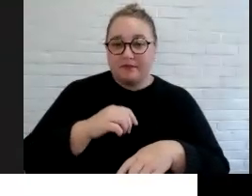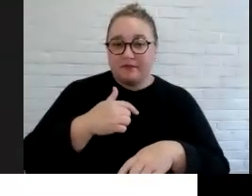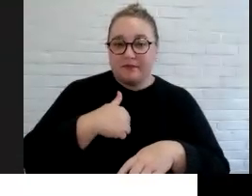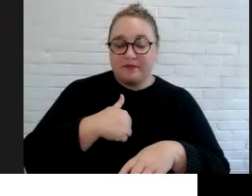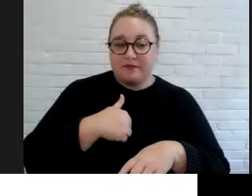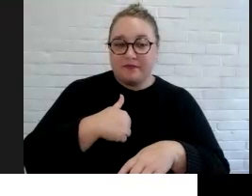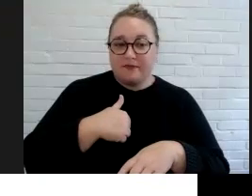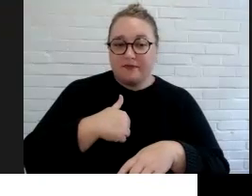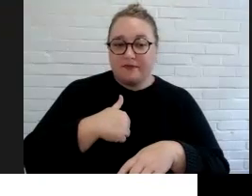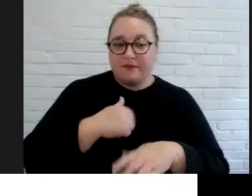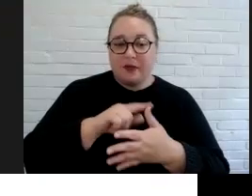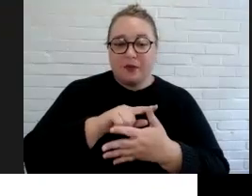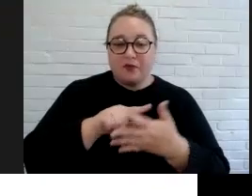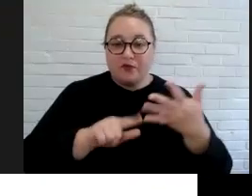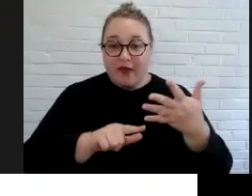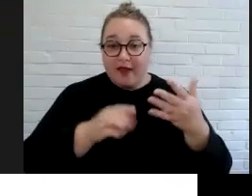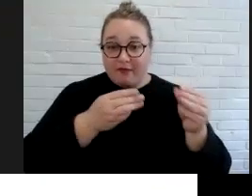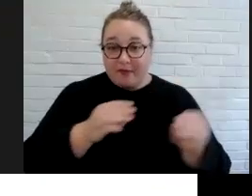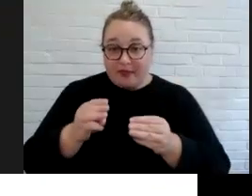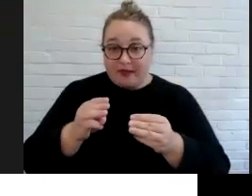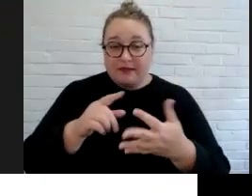you know, five methods that are in the definition.